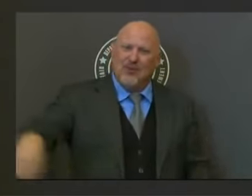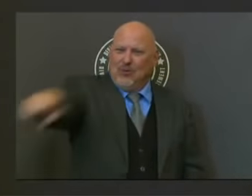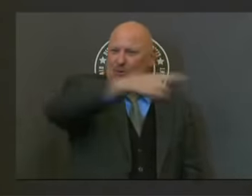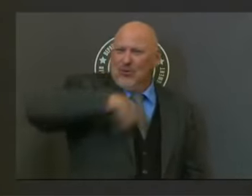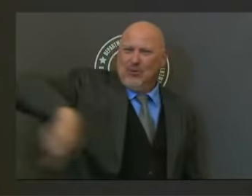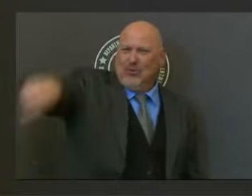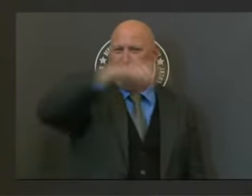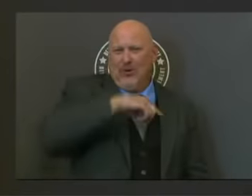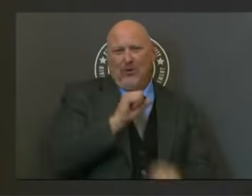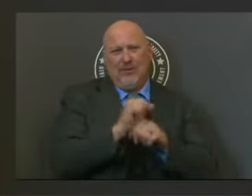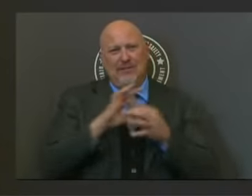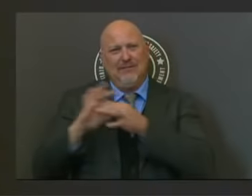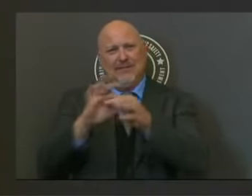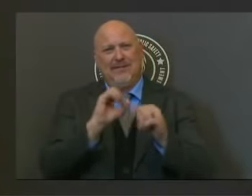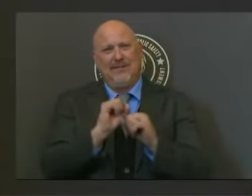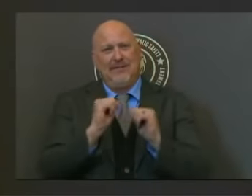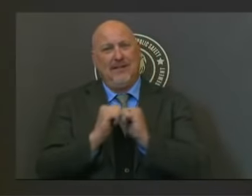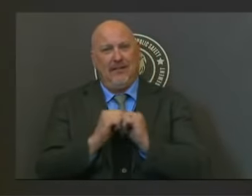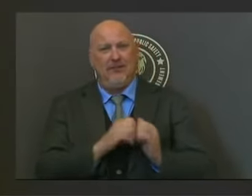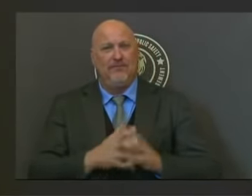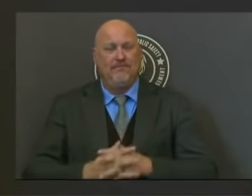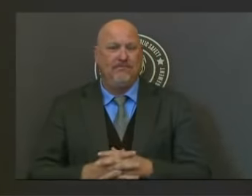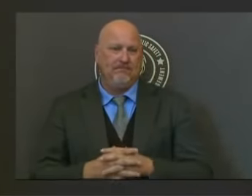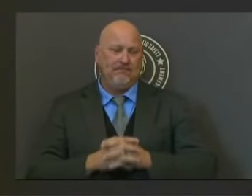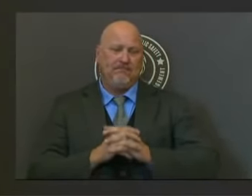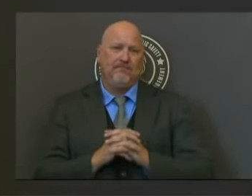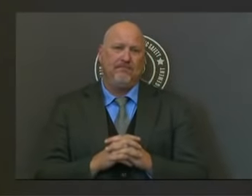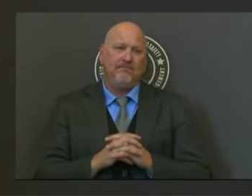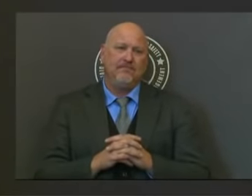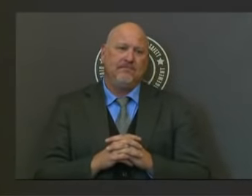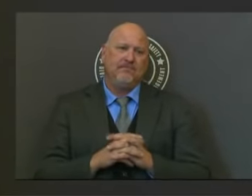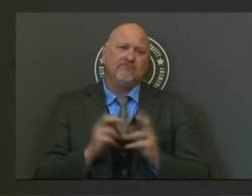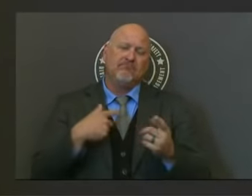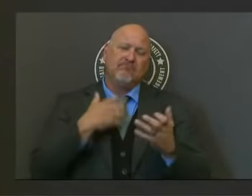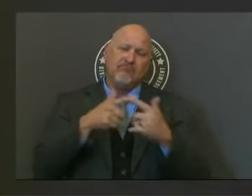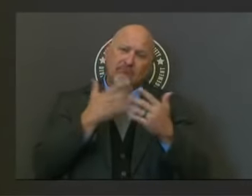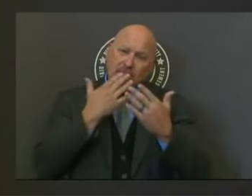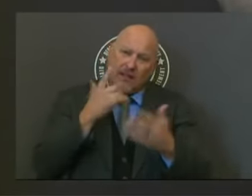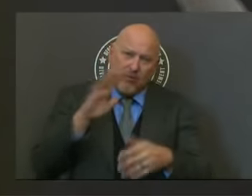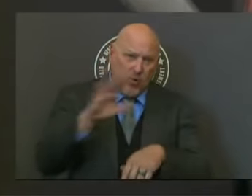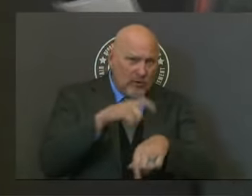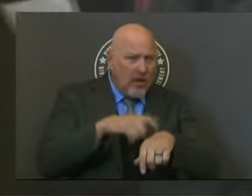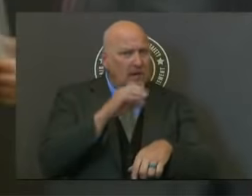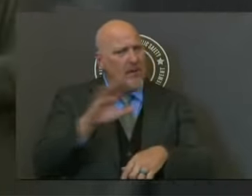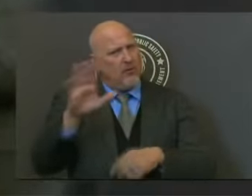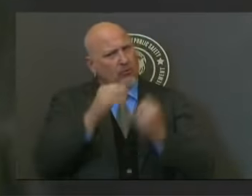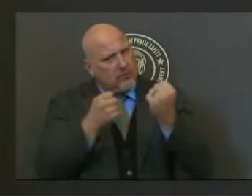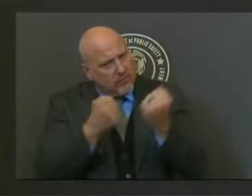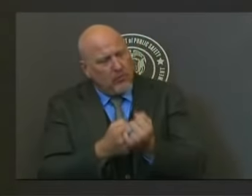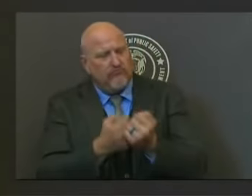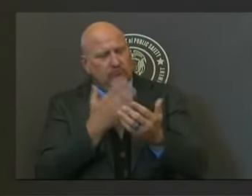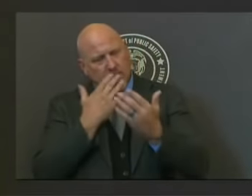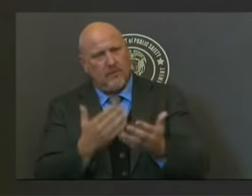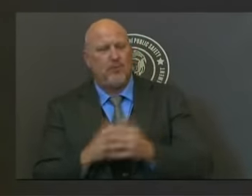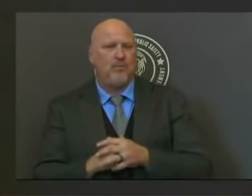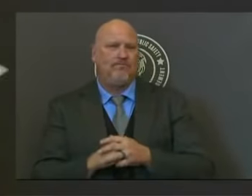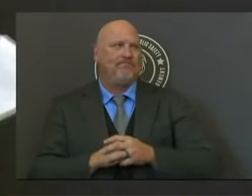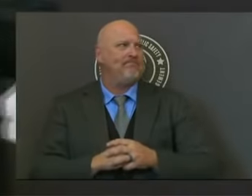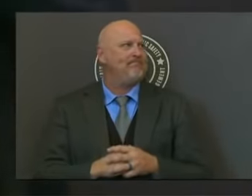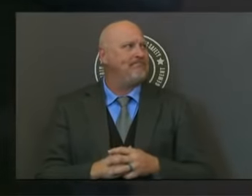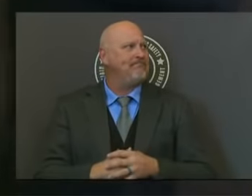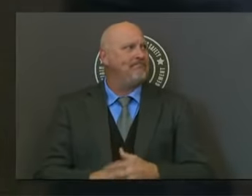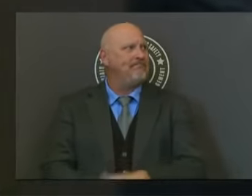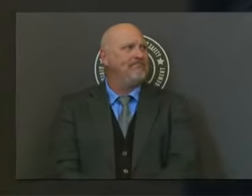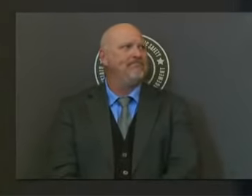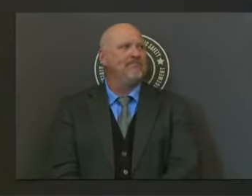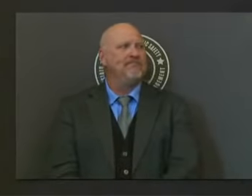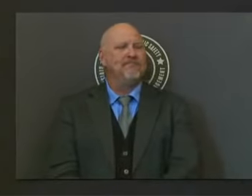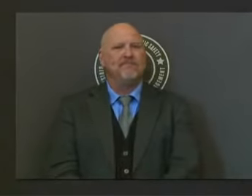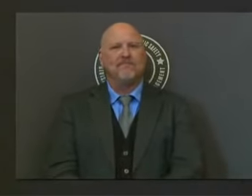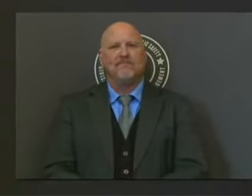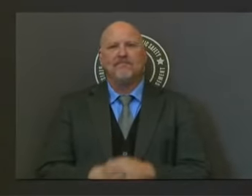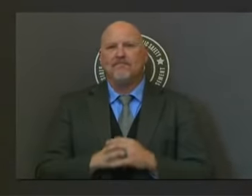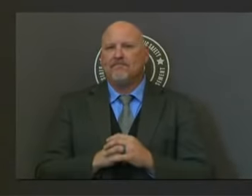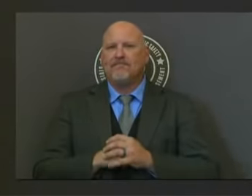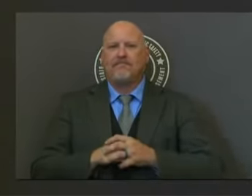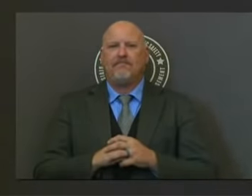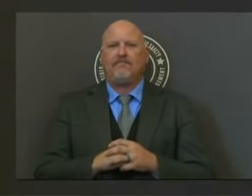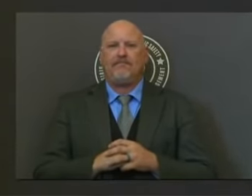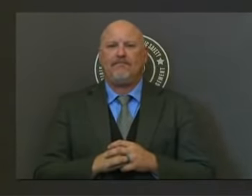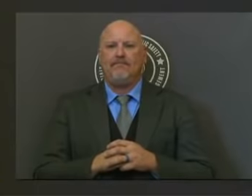so thank you for your time and